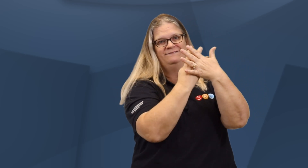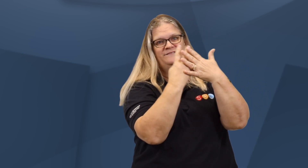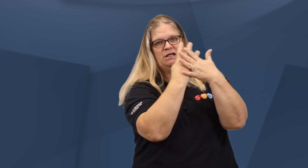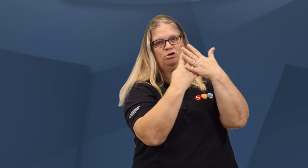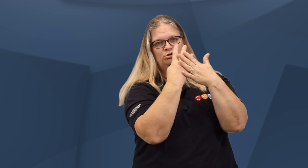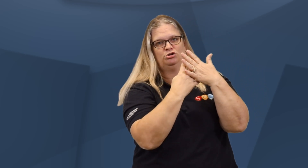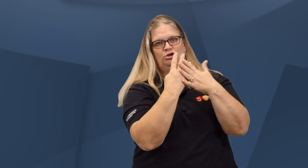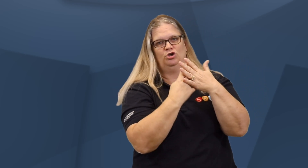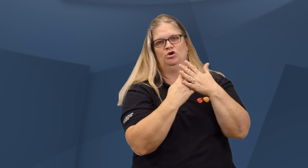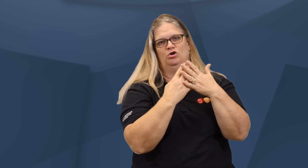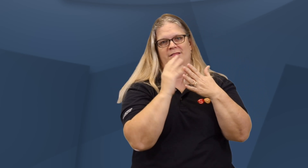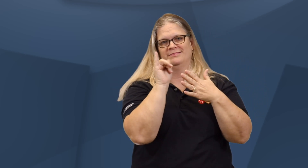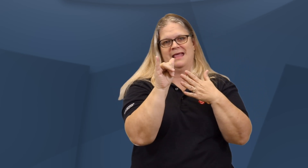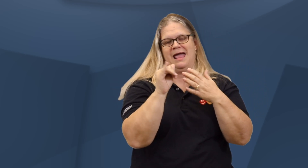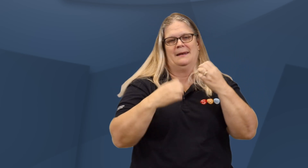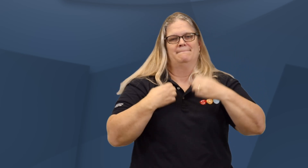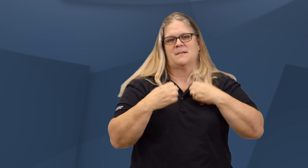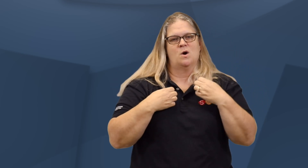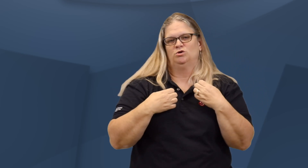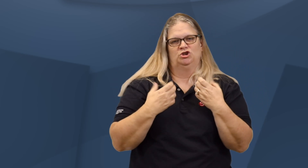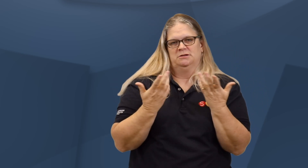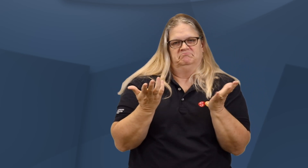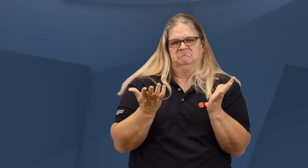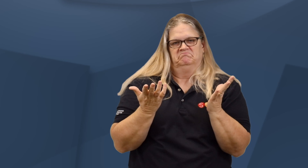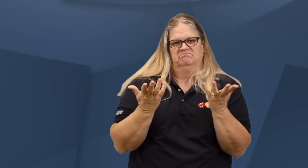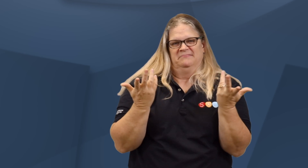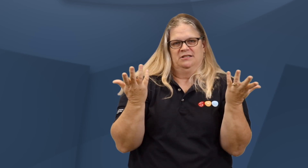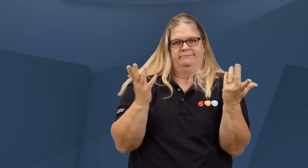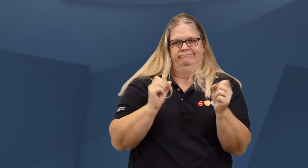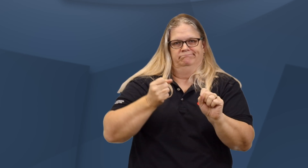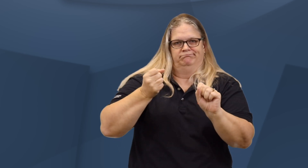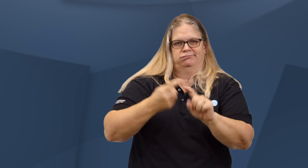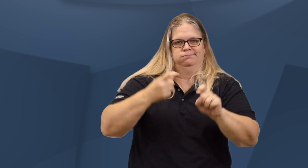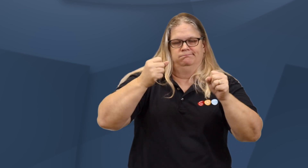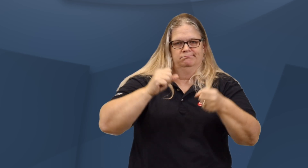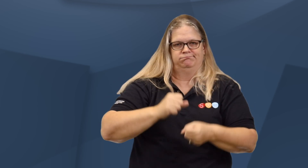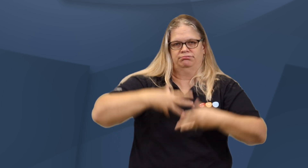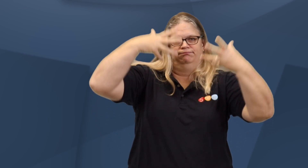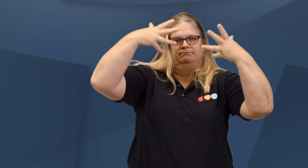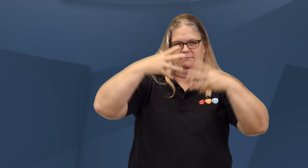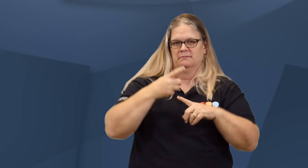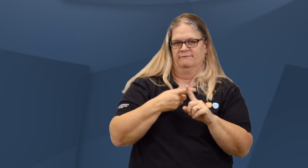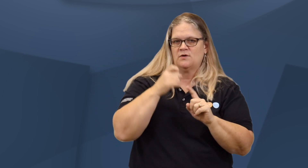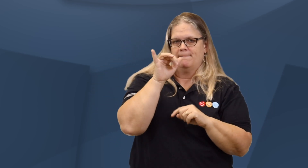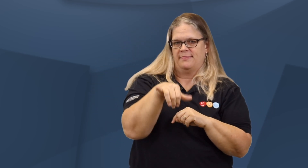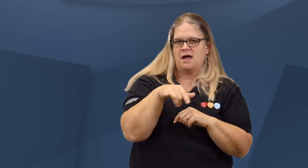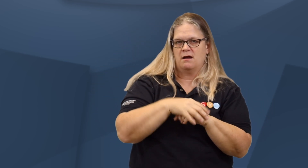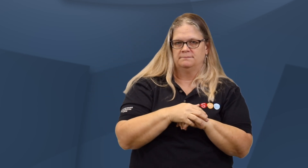in which they filter information simply can't process that emotion, and it ends up being a triggering situation for them.